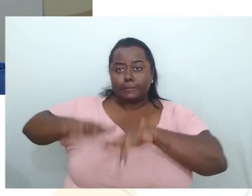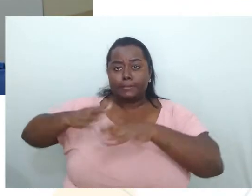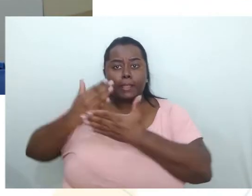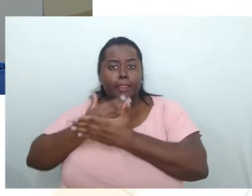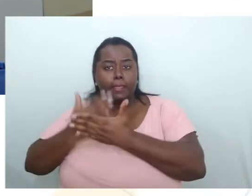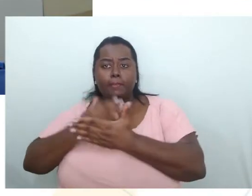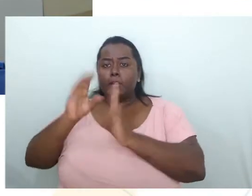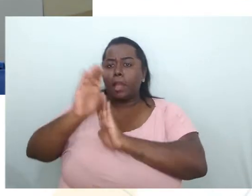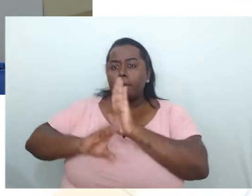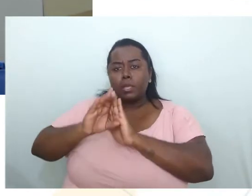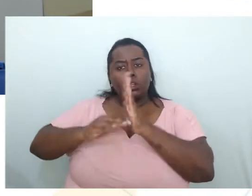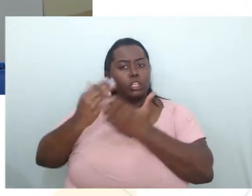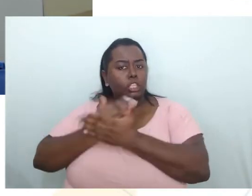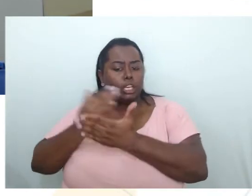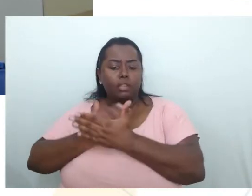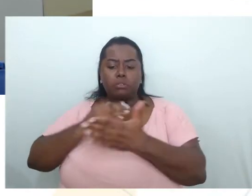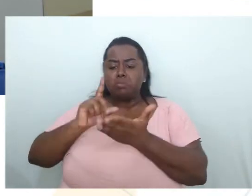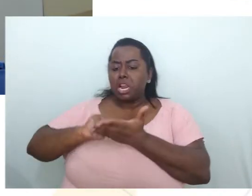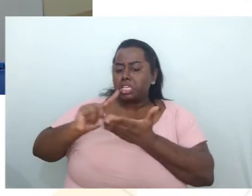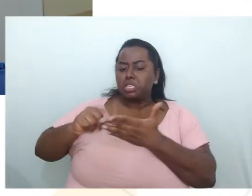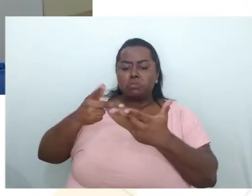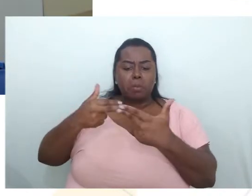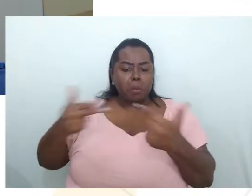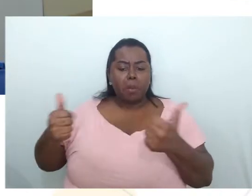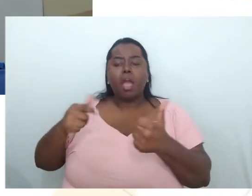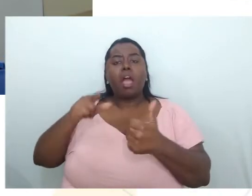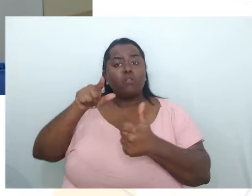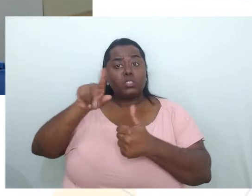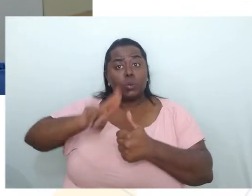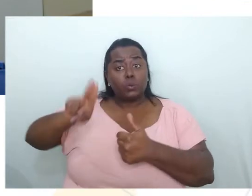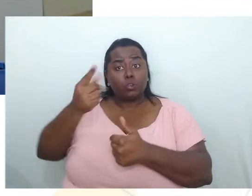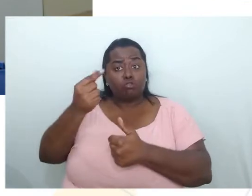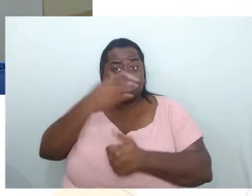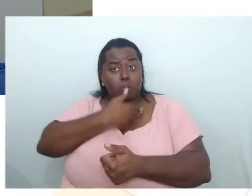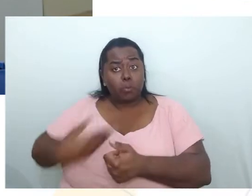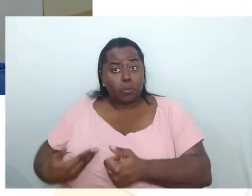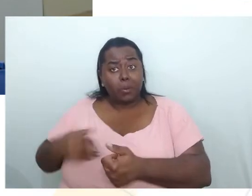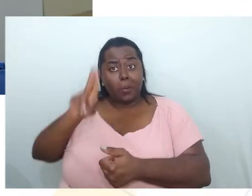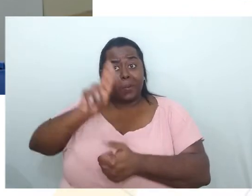you were employed at a university so the university paid you salary to do that, on